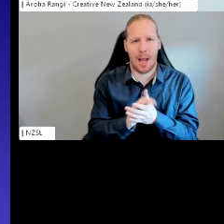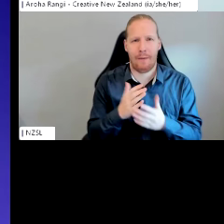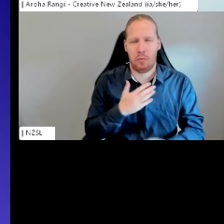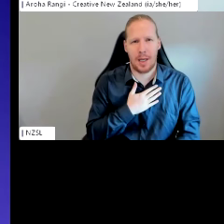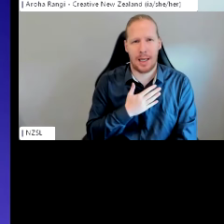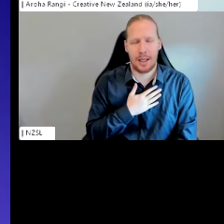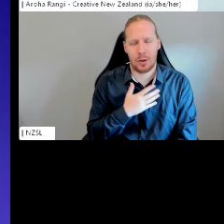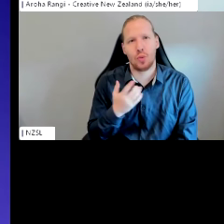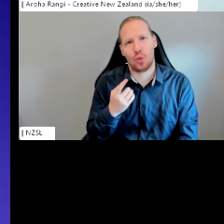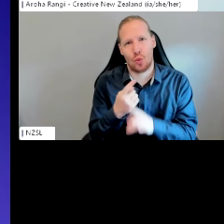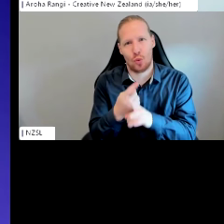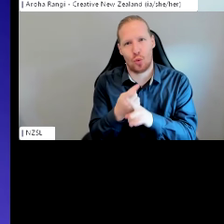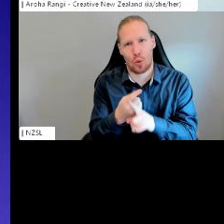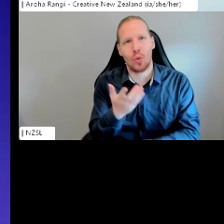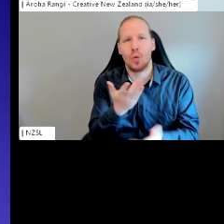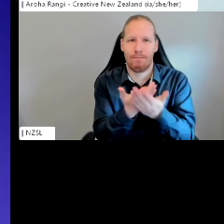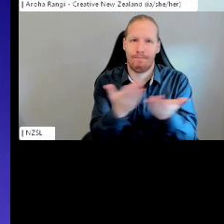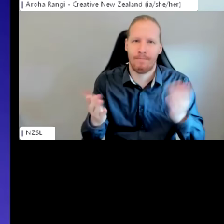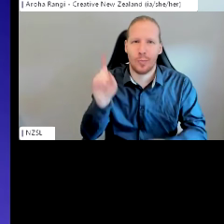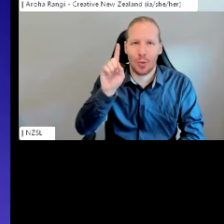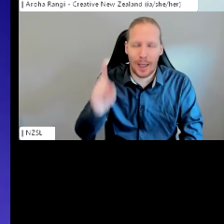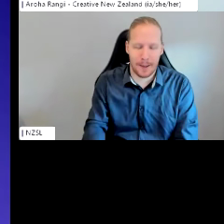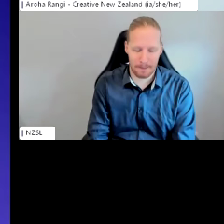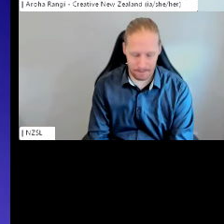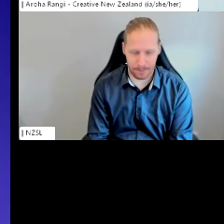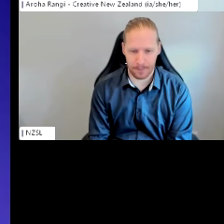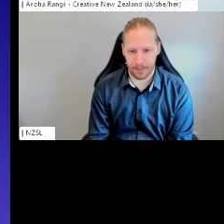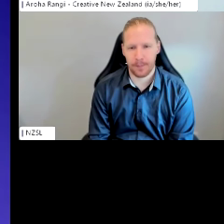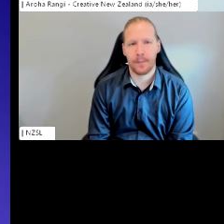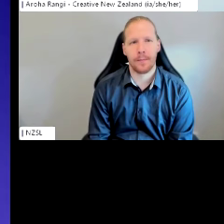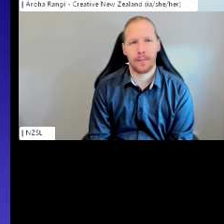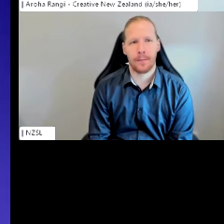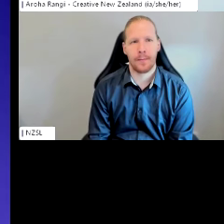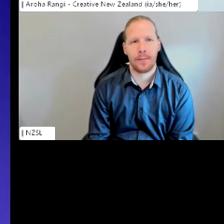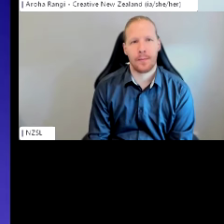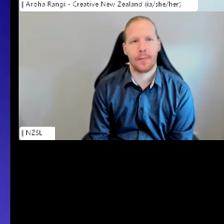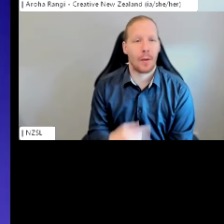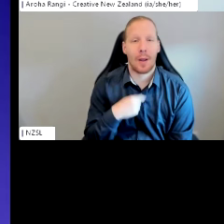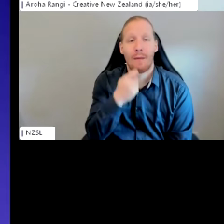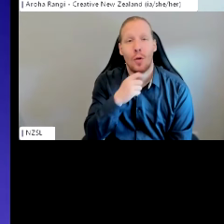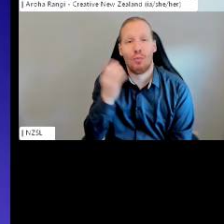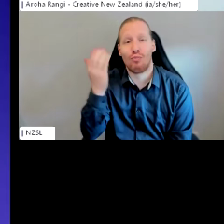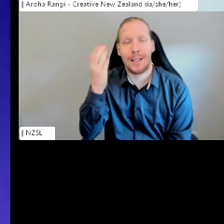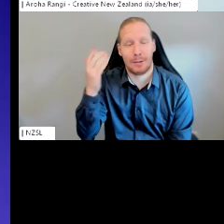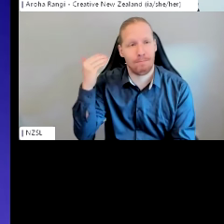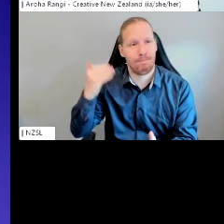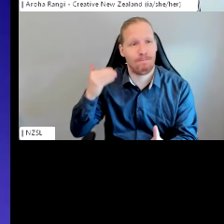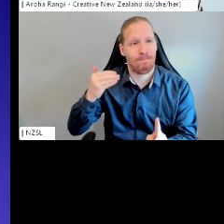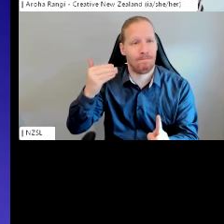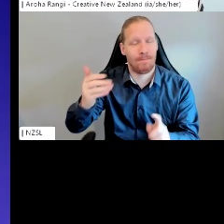talk to you all today. I've done a few of these now. Some of you may have seen some previous